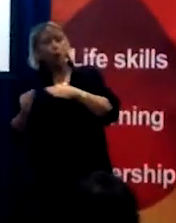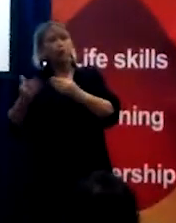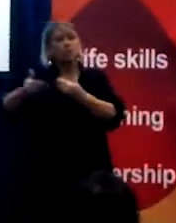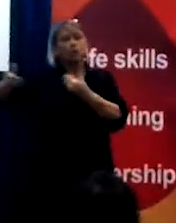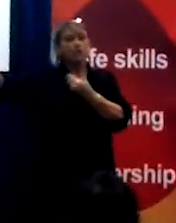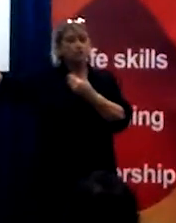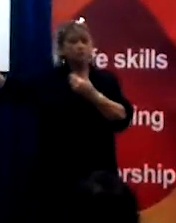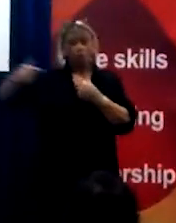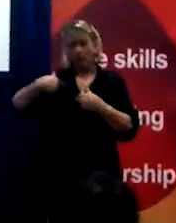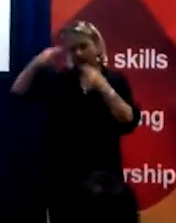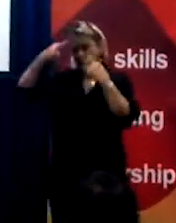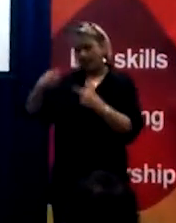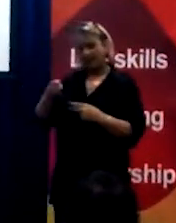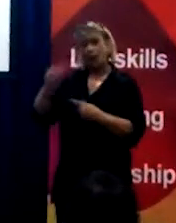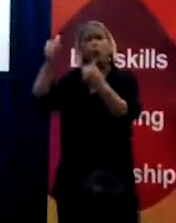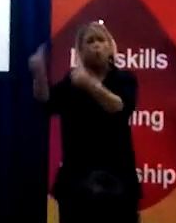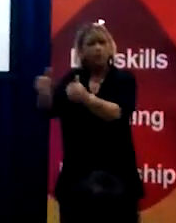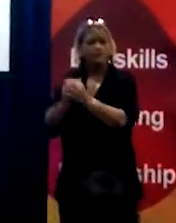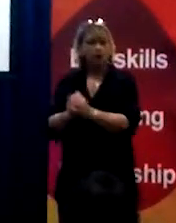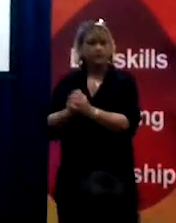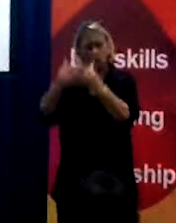We expect them to be good friends, good students.